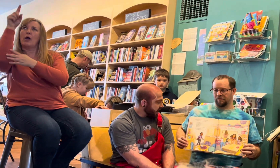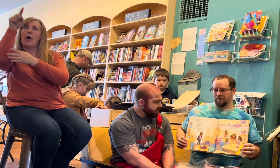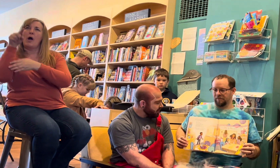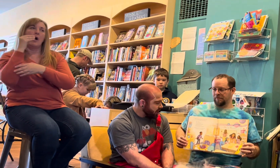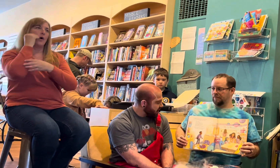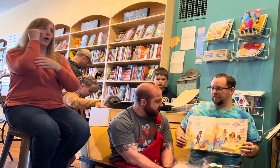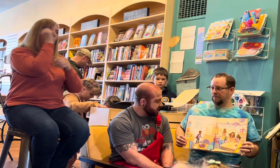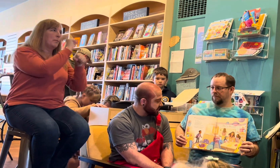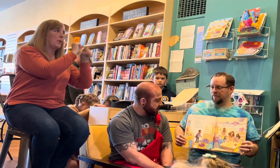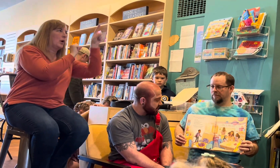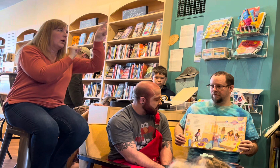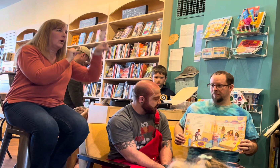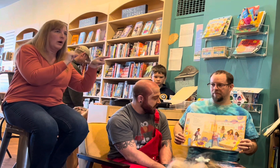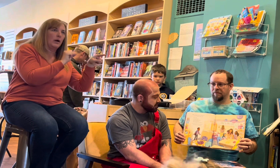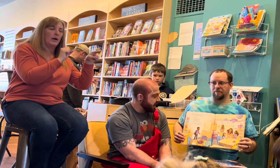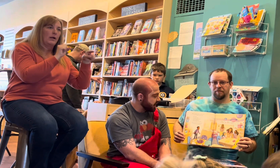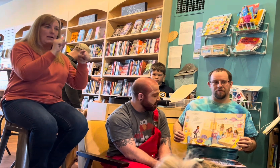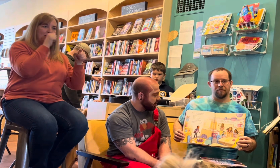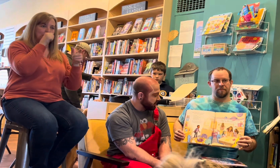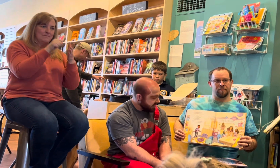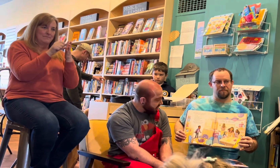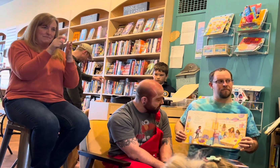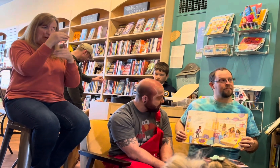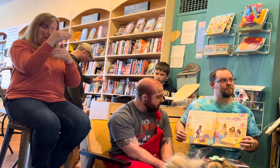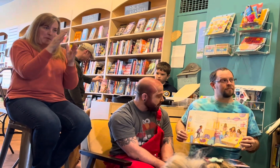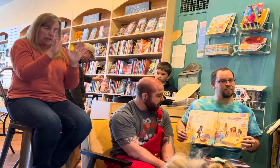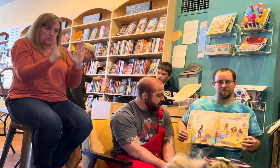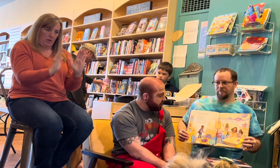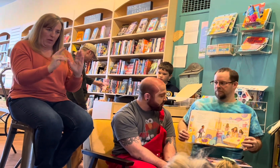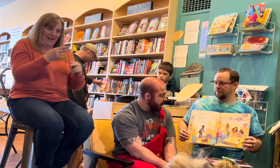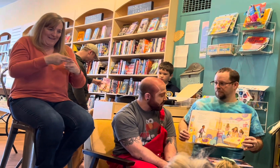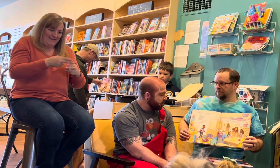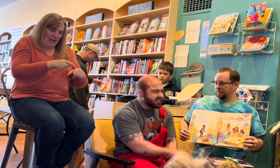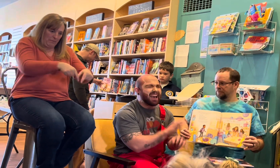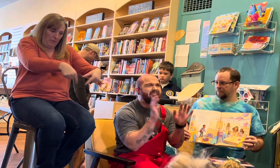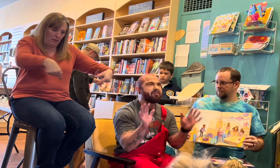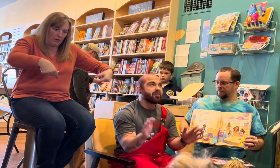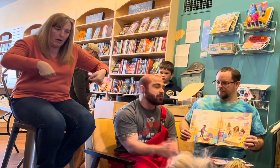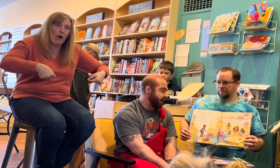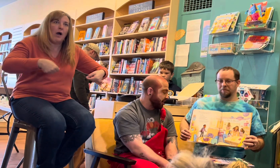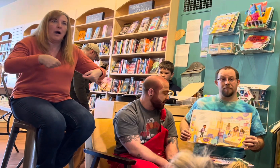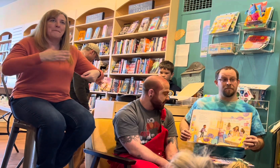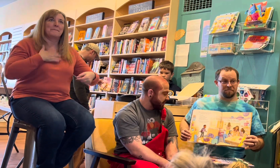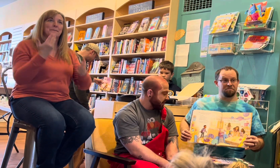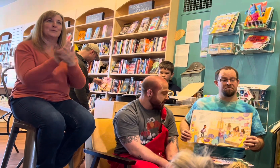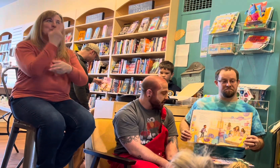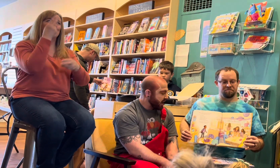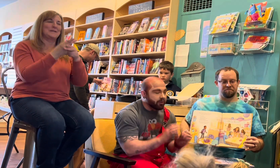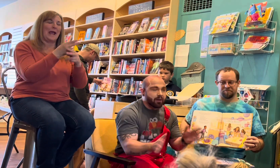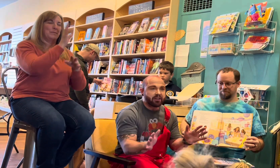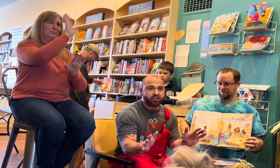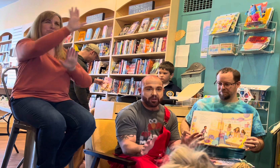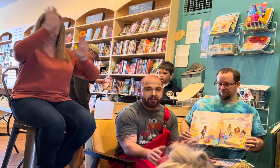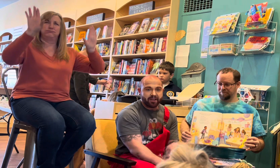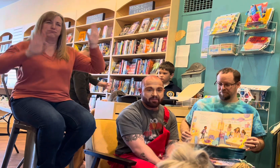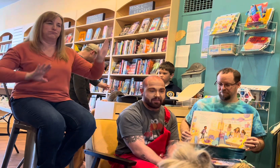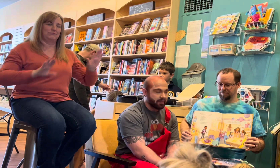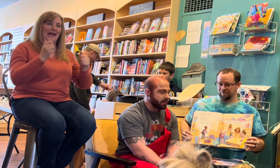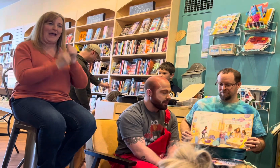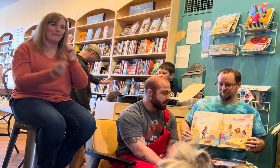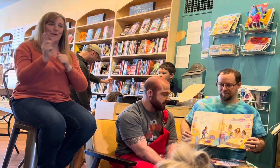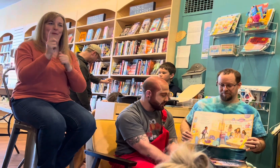and the mailboxes... the name tag on the table. My new name was everywhere! Everywhere it should be. AUDIENCE: Not